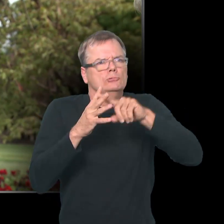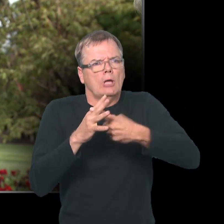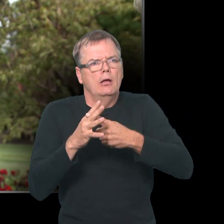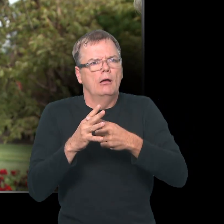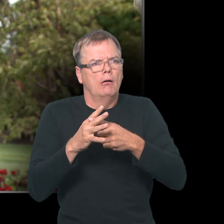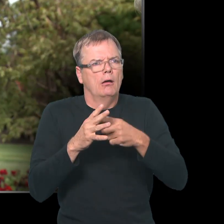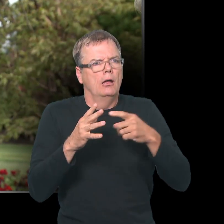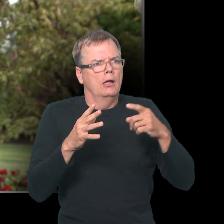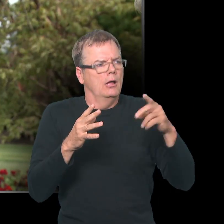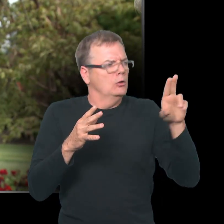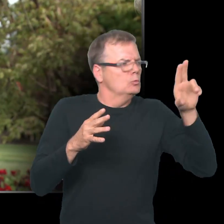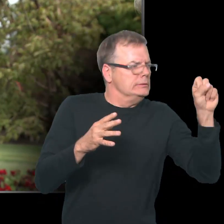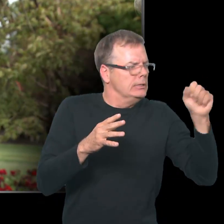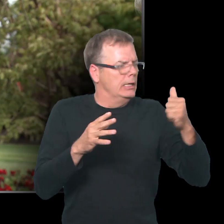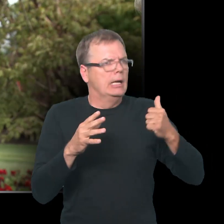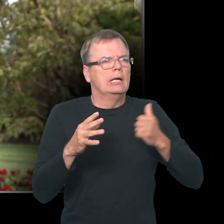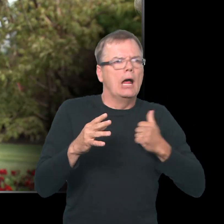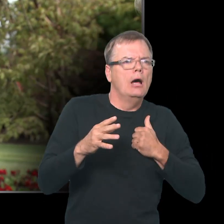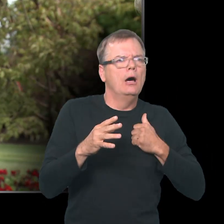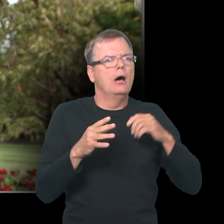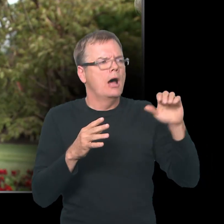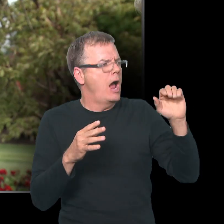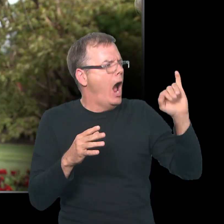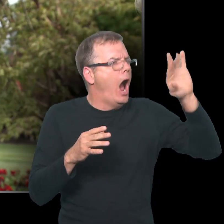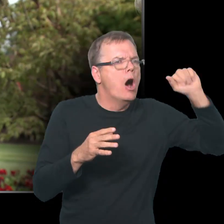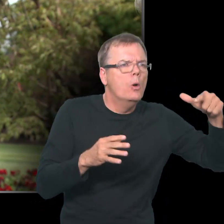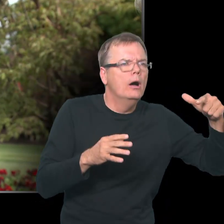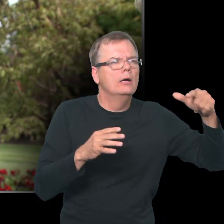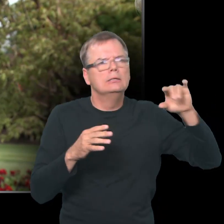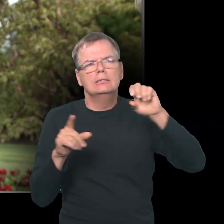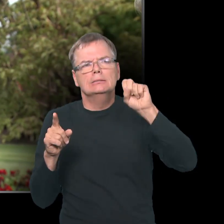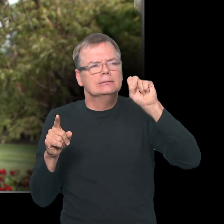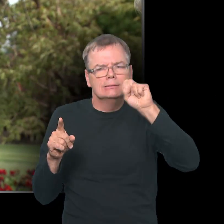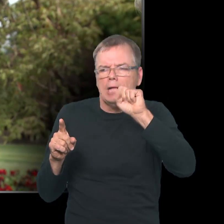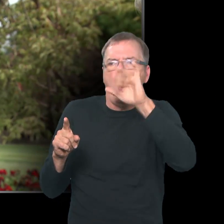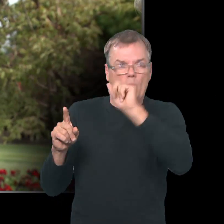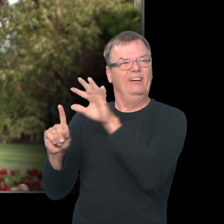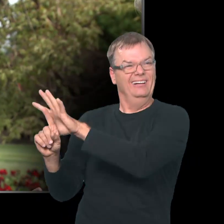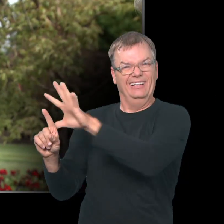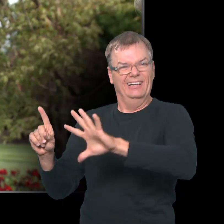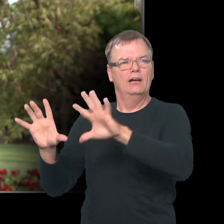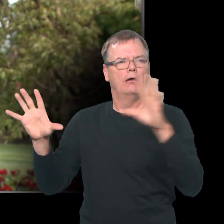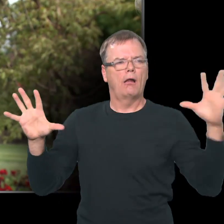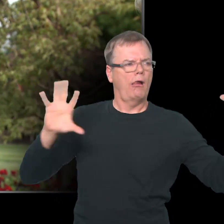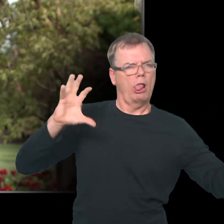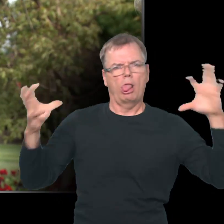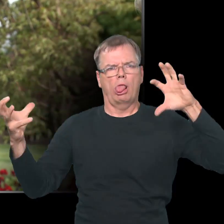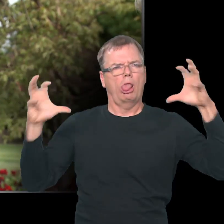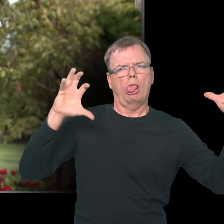the big us once again in terms of the West, through whether it was Iraq, Syria,